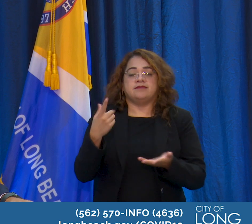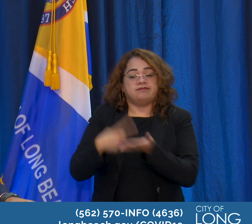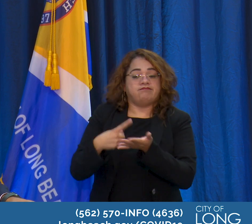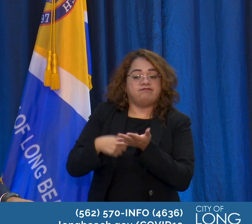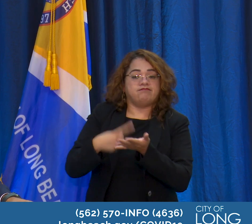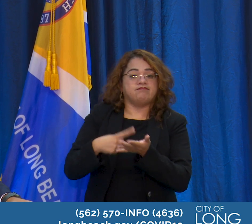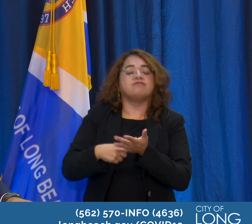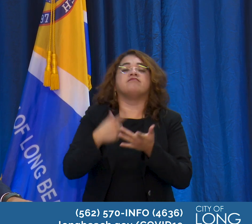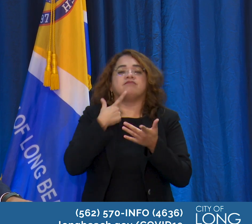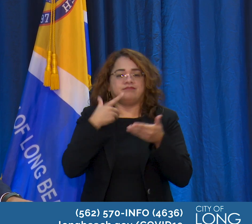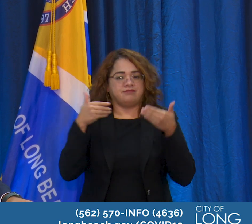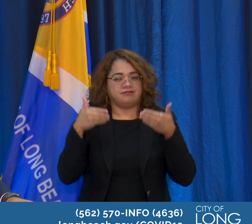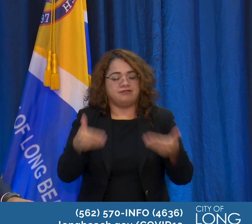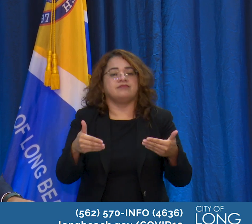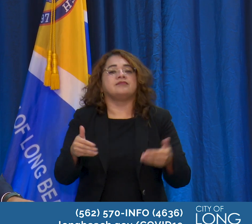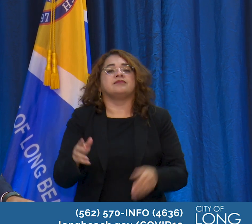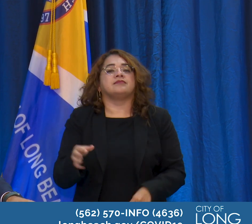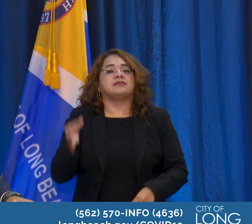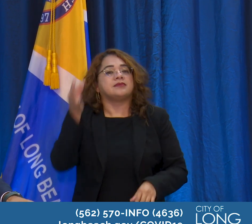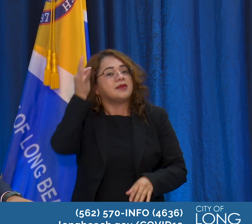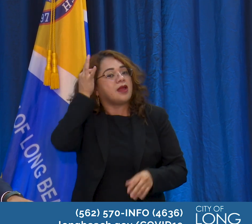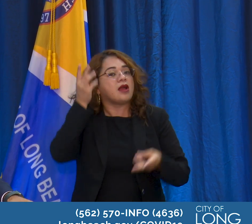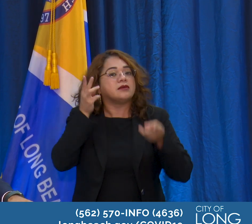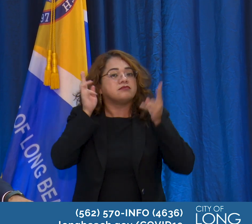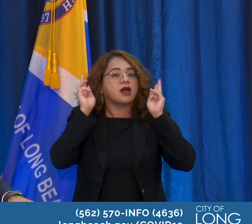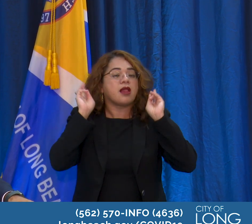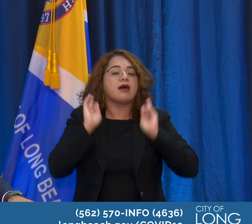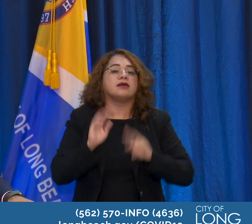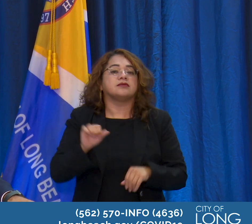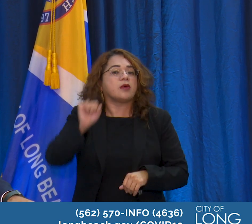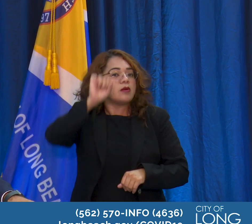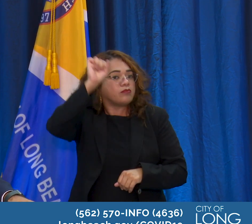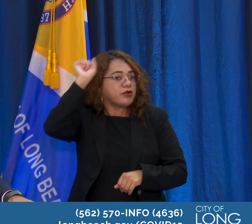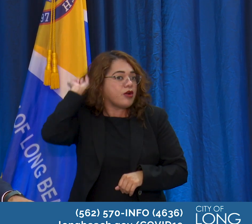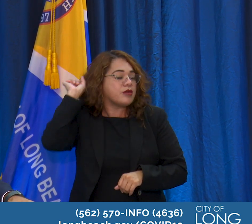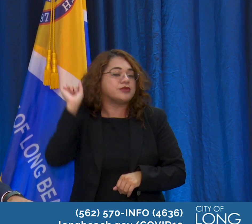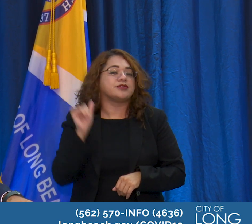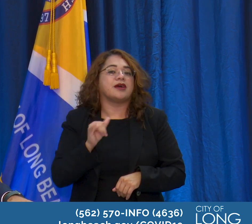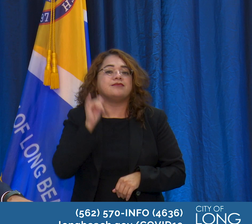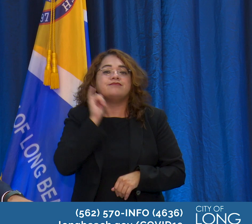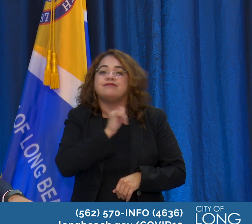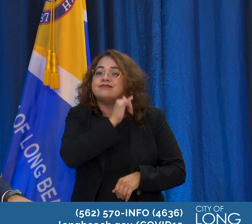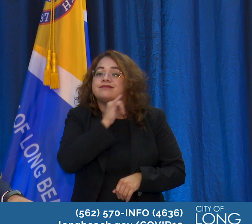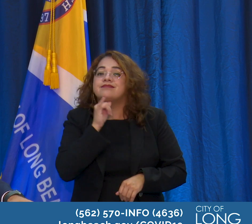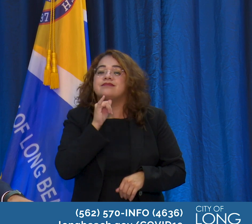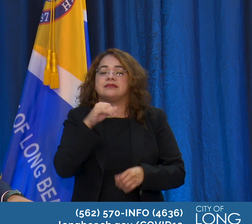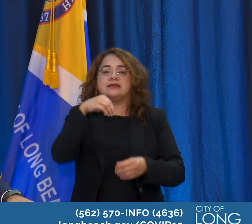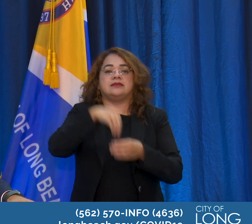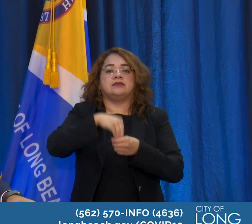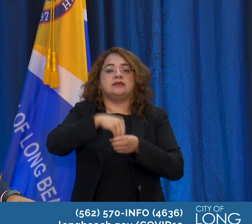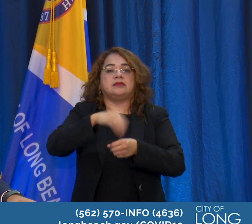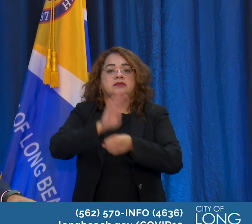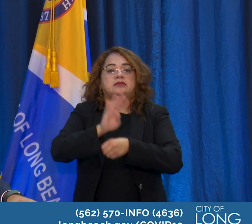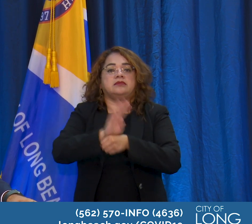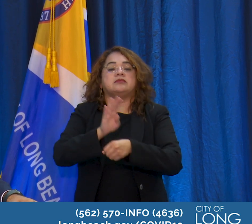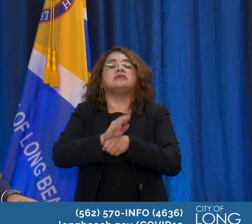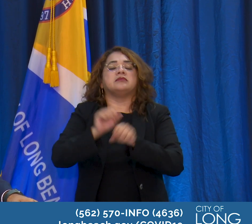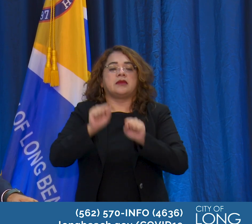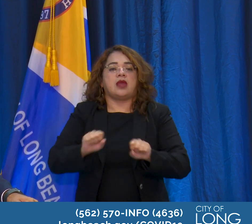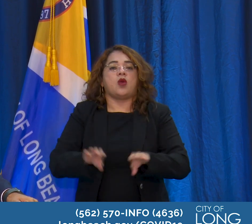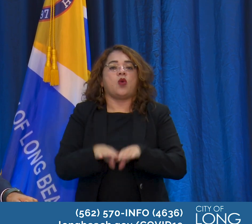salons and barber shops can begin operating indoors at 25 percent capacity.